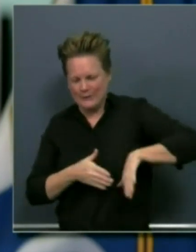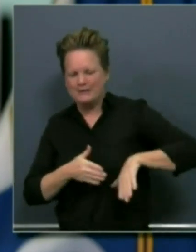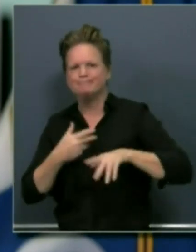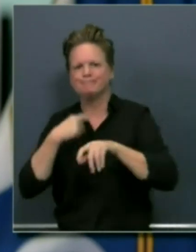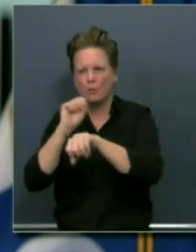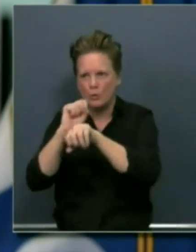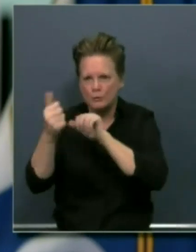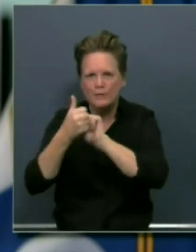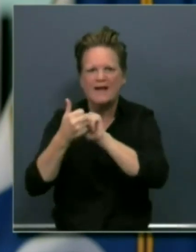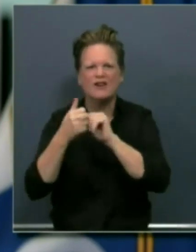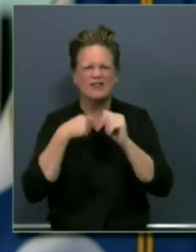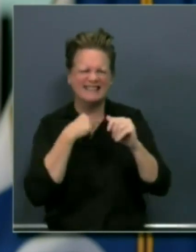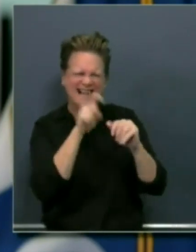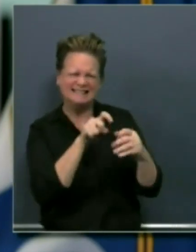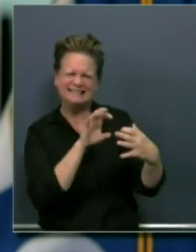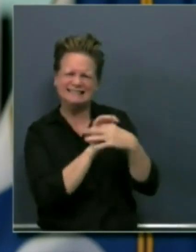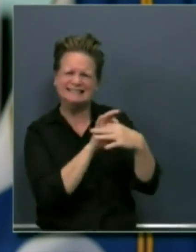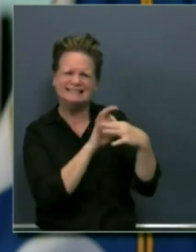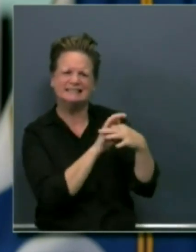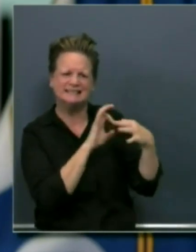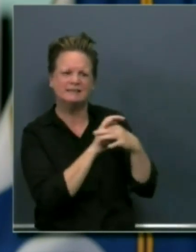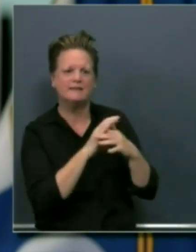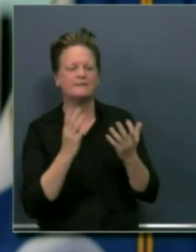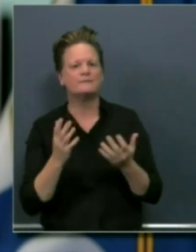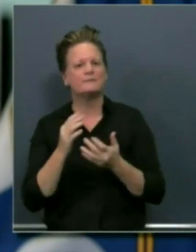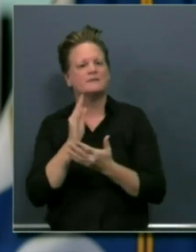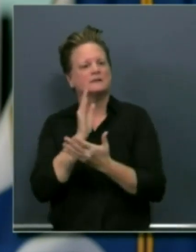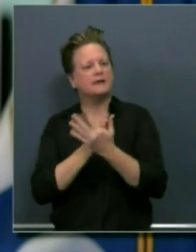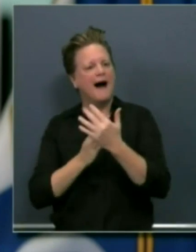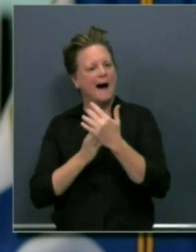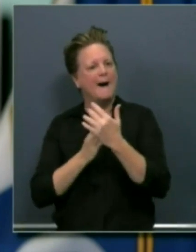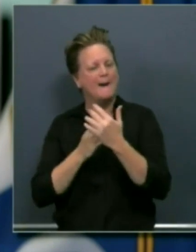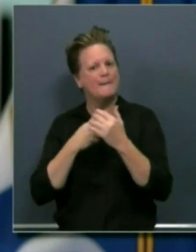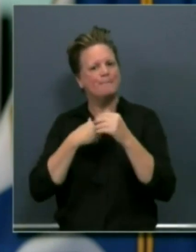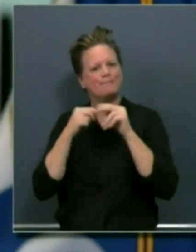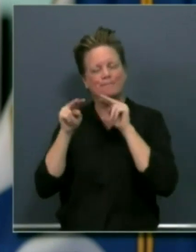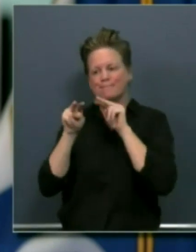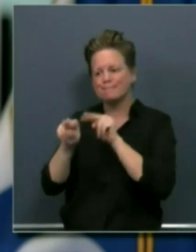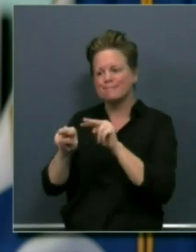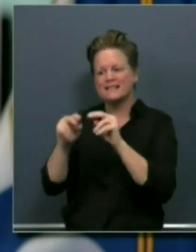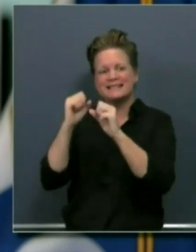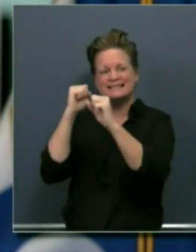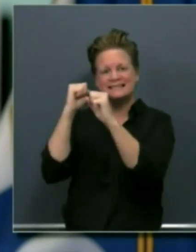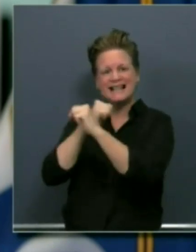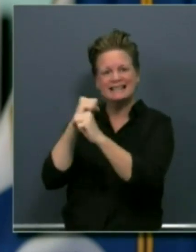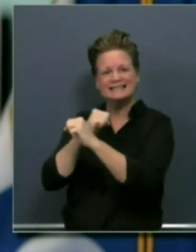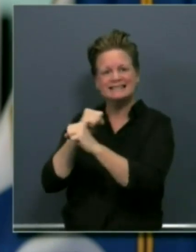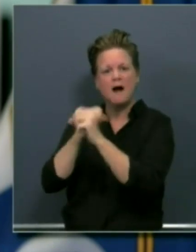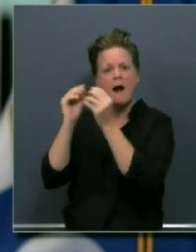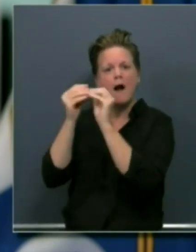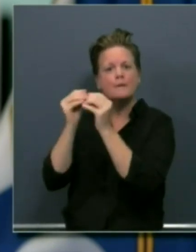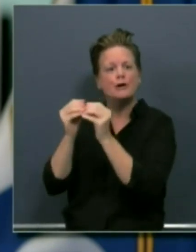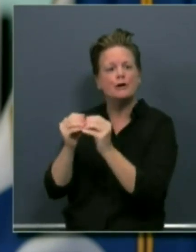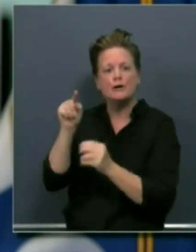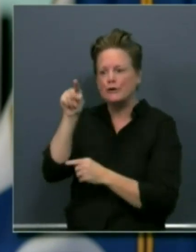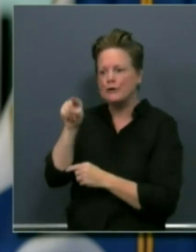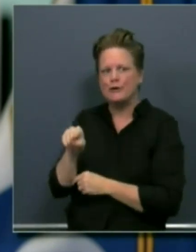NUMEROUS AMOUNT OF WORK ALREADY. BUT THERE ARE SOME STUBBORN DATA POINTS THAT ARE IMPEDIMENTS IN TERMS OF TOTAL